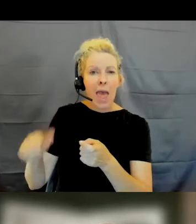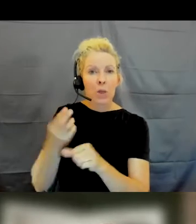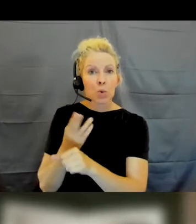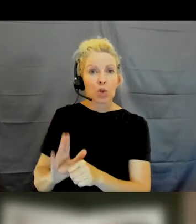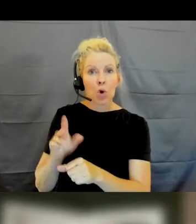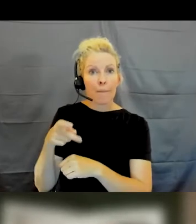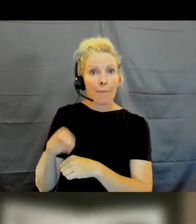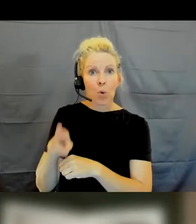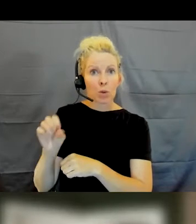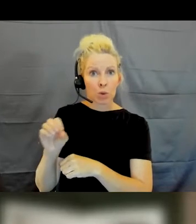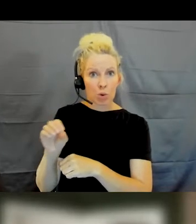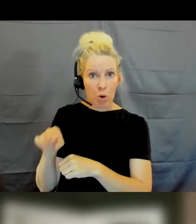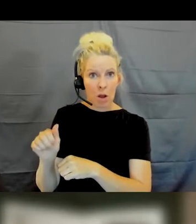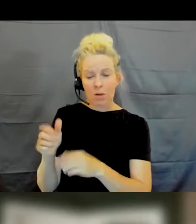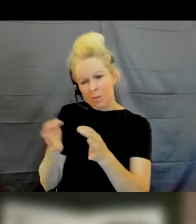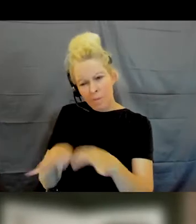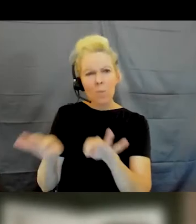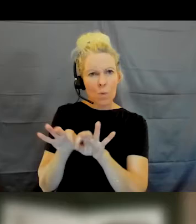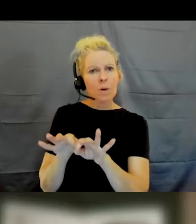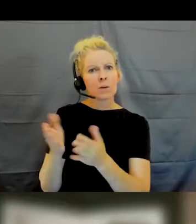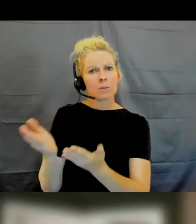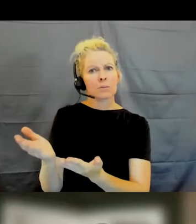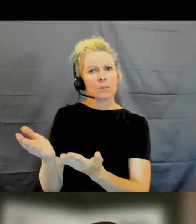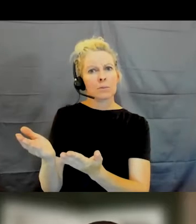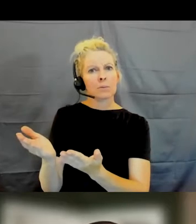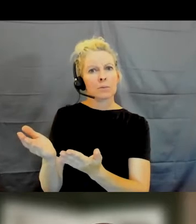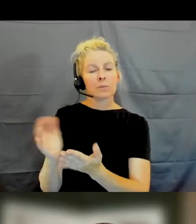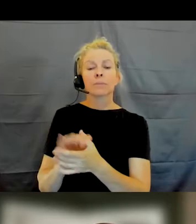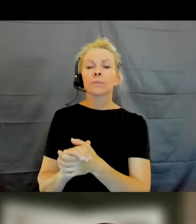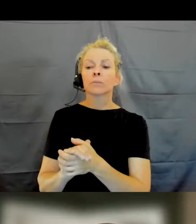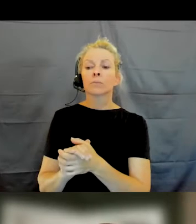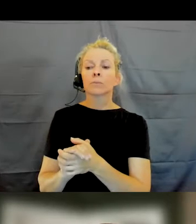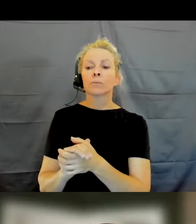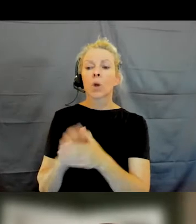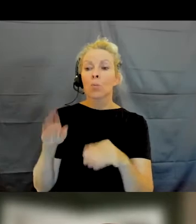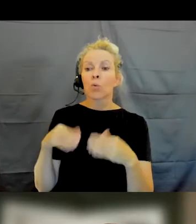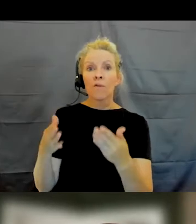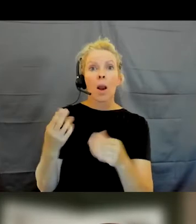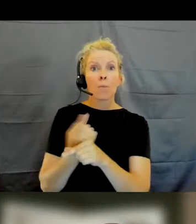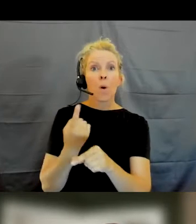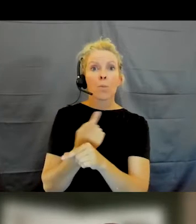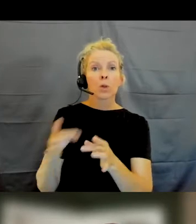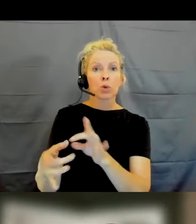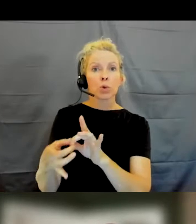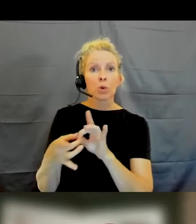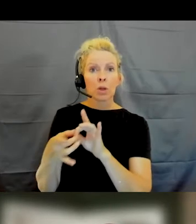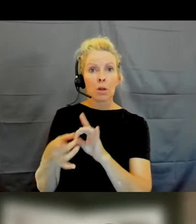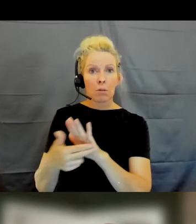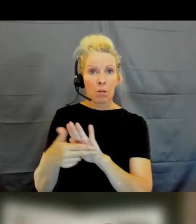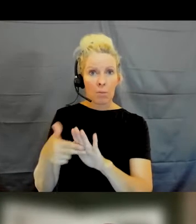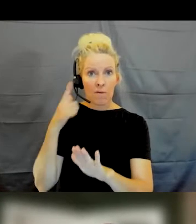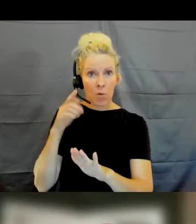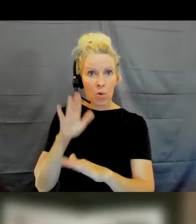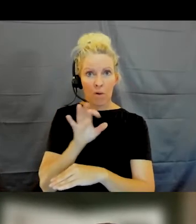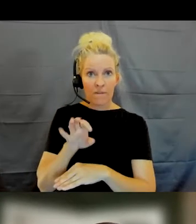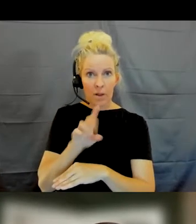important because providing a properly-associated label to your field provides direction about what